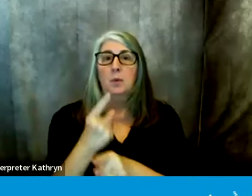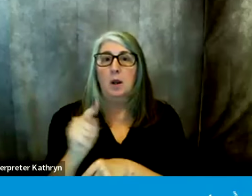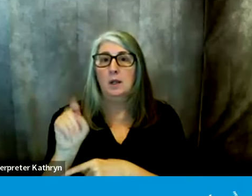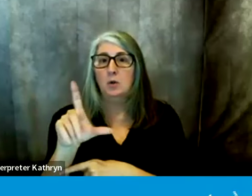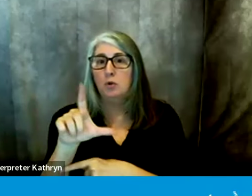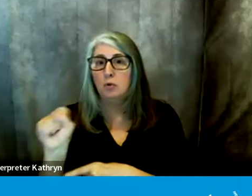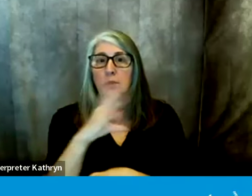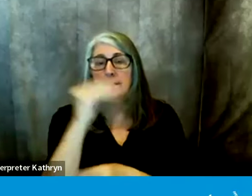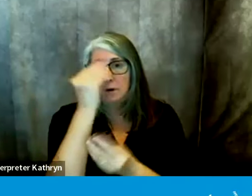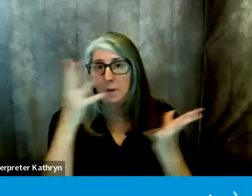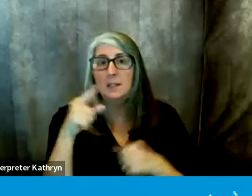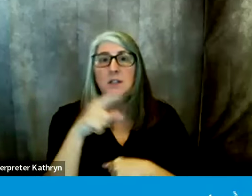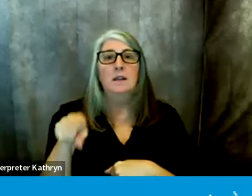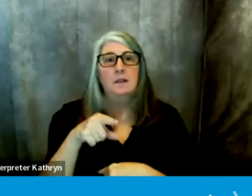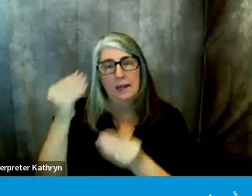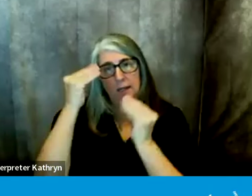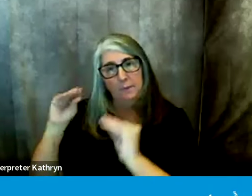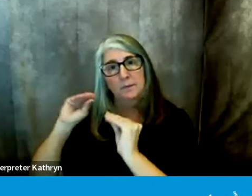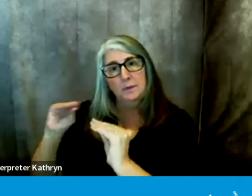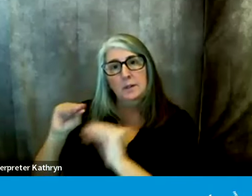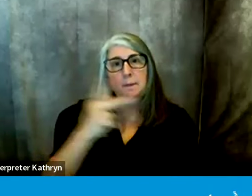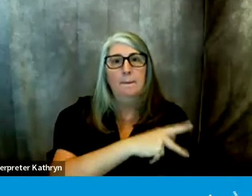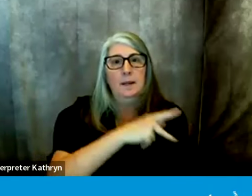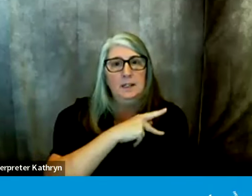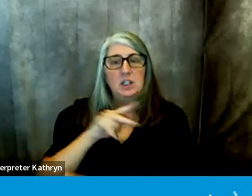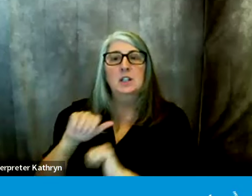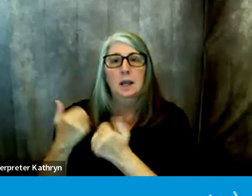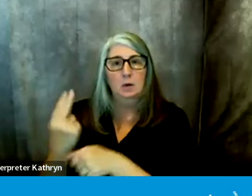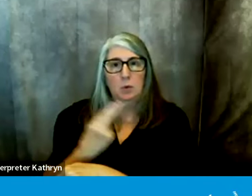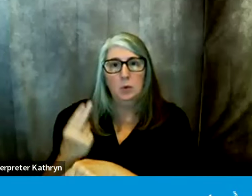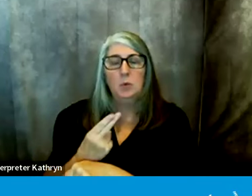that they can then communicate to their patients and the people they care for,